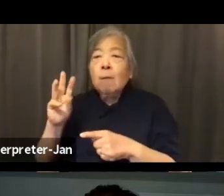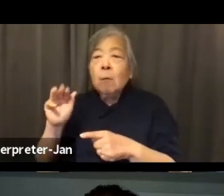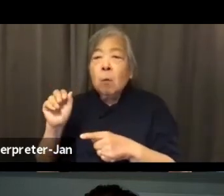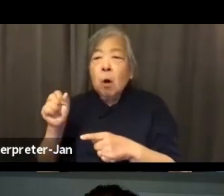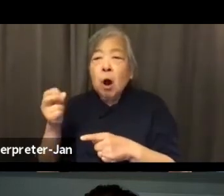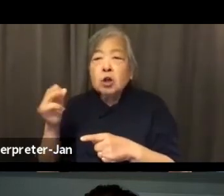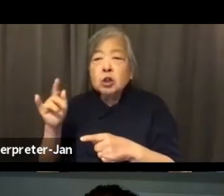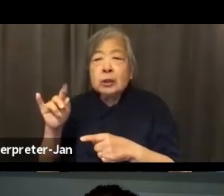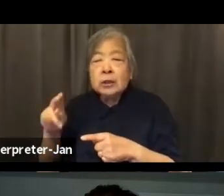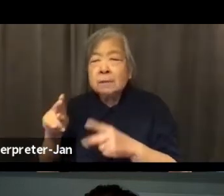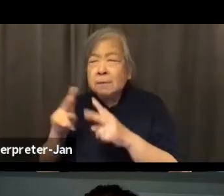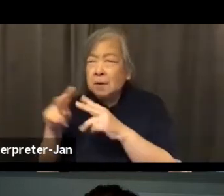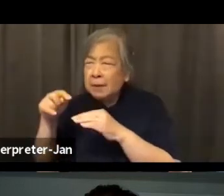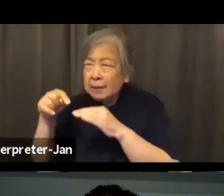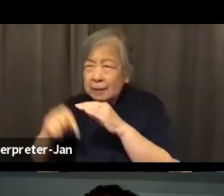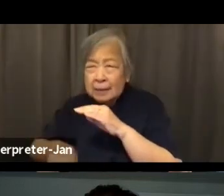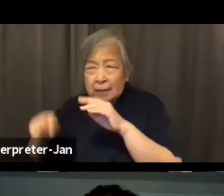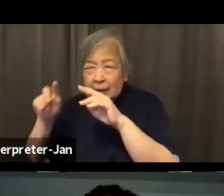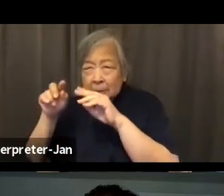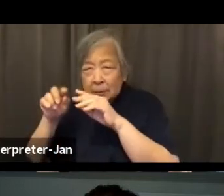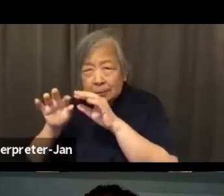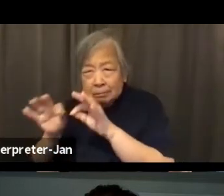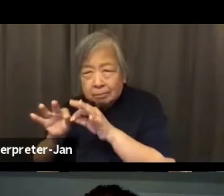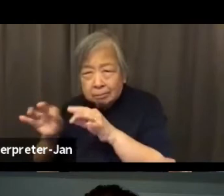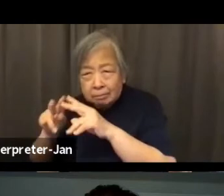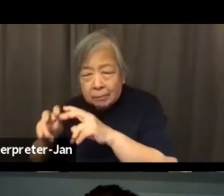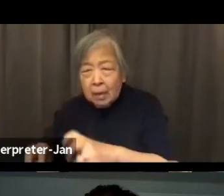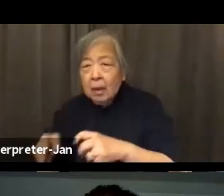As Jamie said, there are a lot of different types of services and things like that out